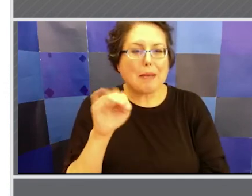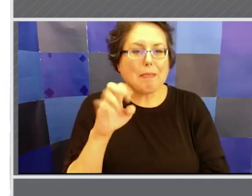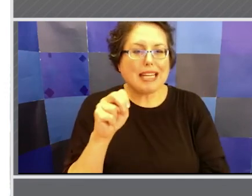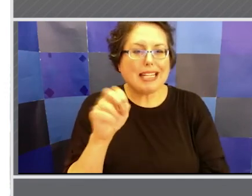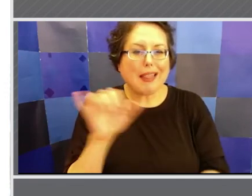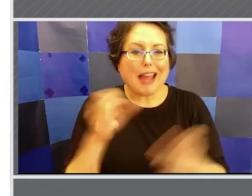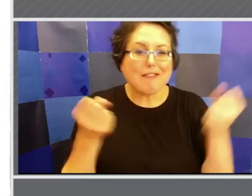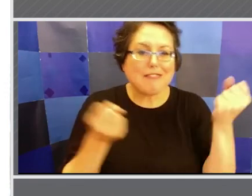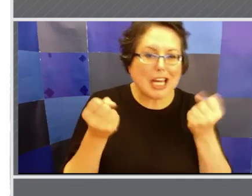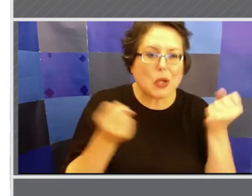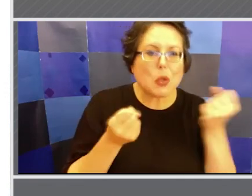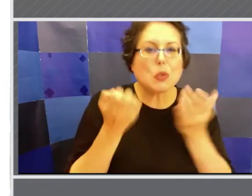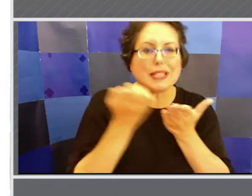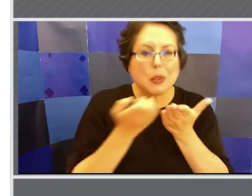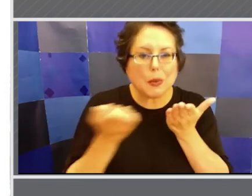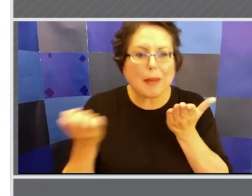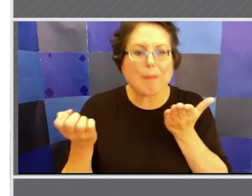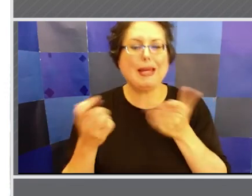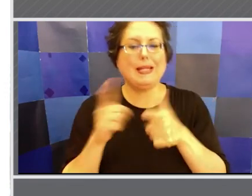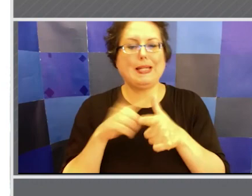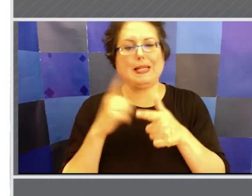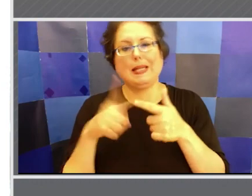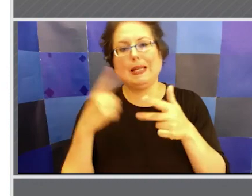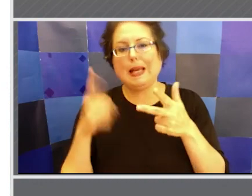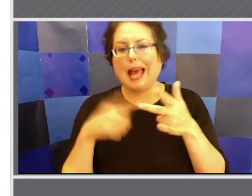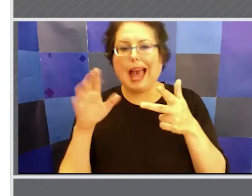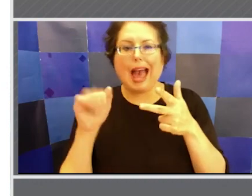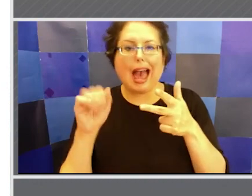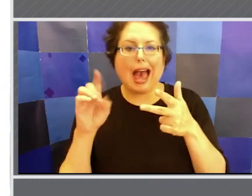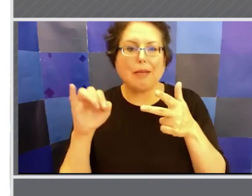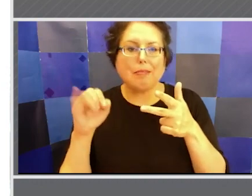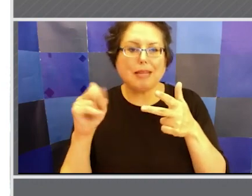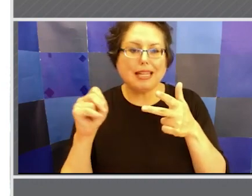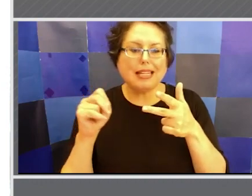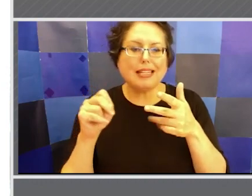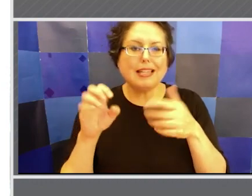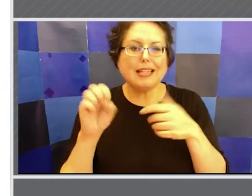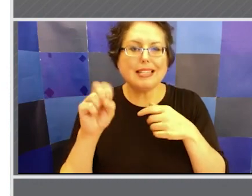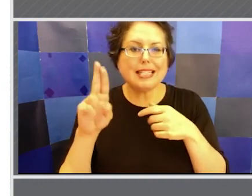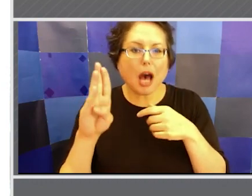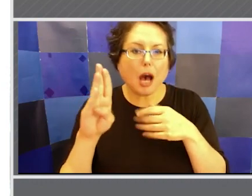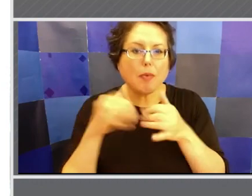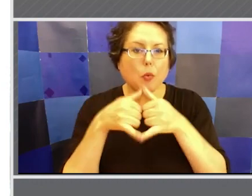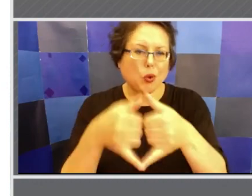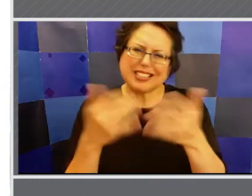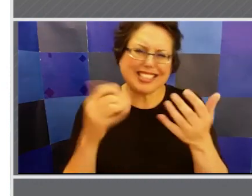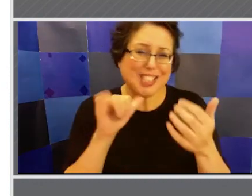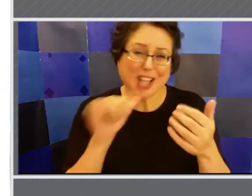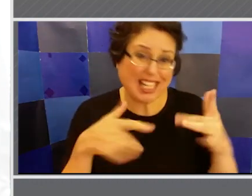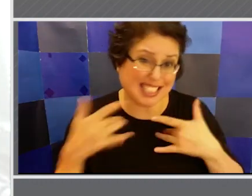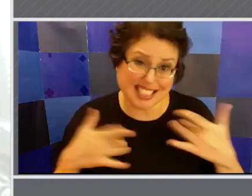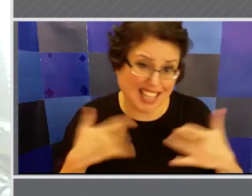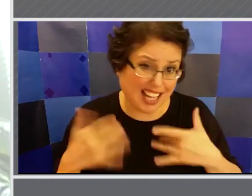He ministrations several Ward stuff, not as exciting so understandably not as much as a part of the public conversation.